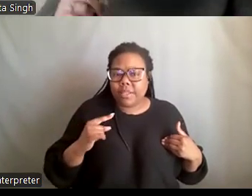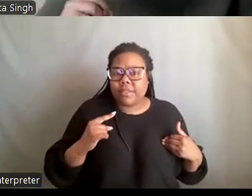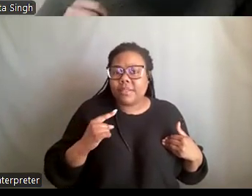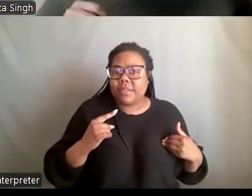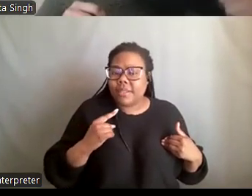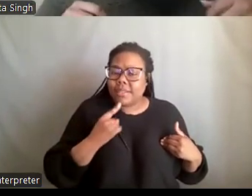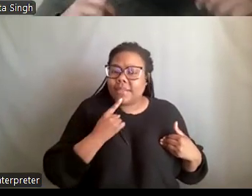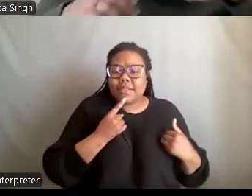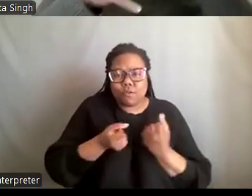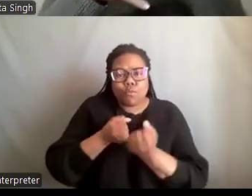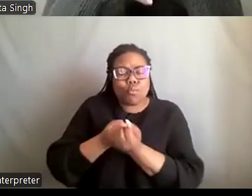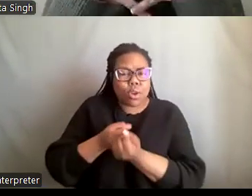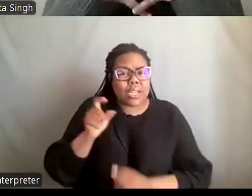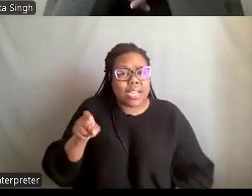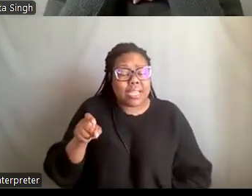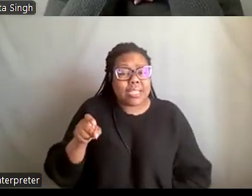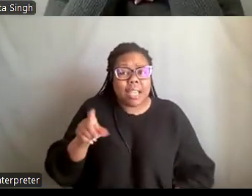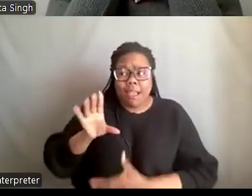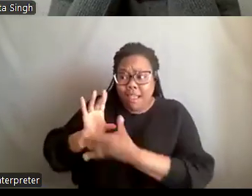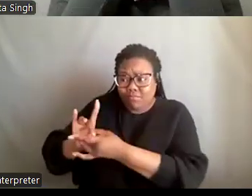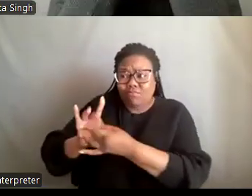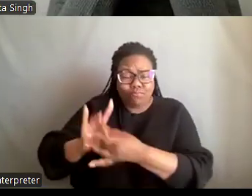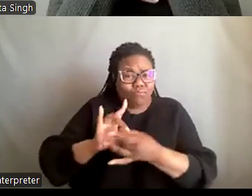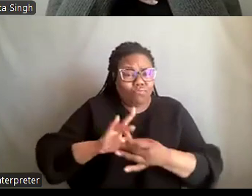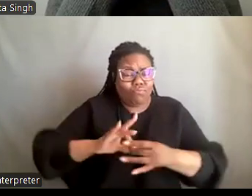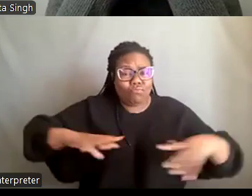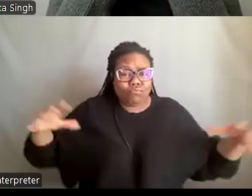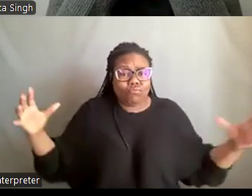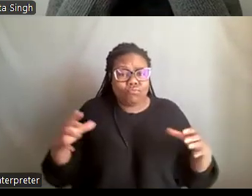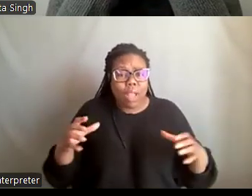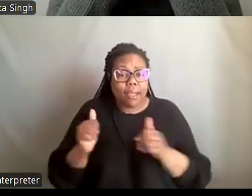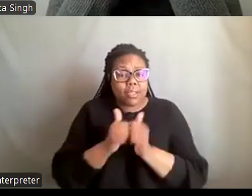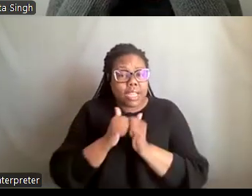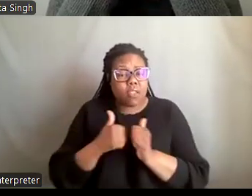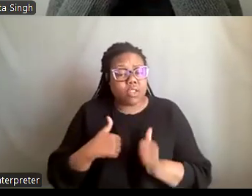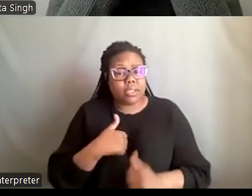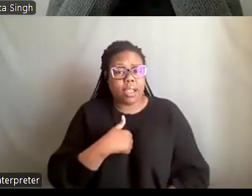who also have very significant support needs, saying we can